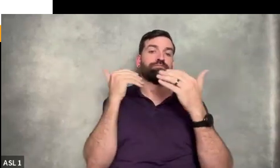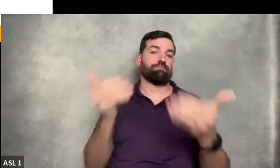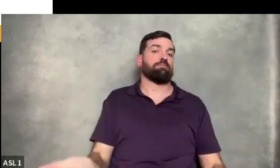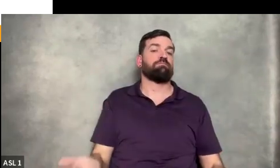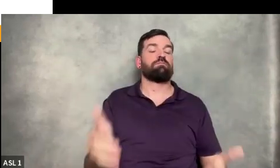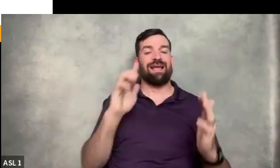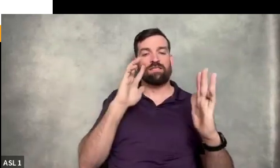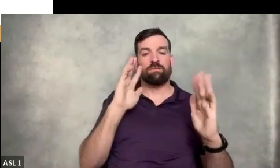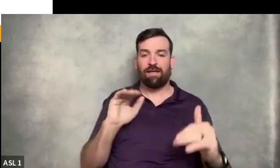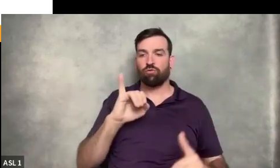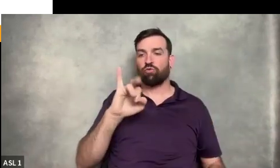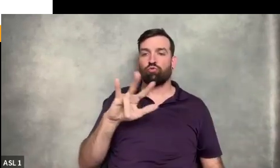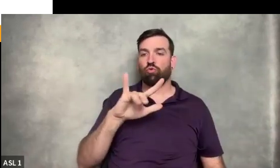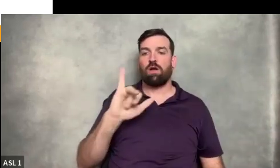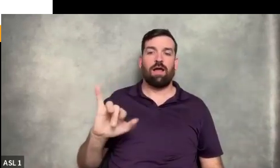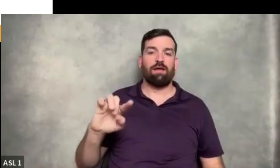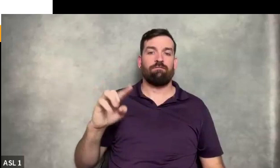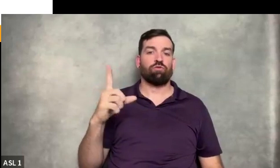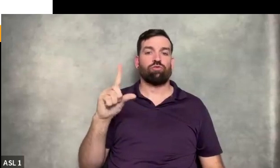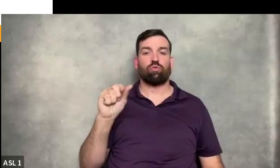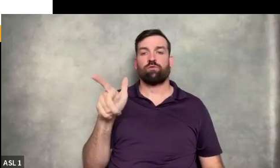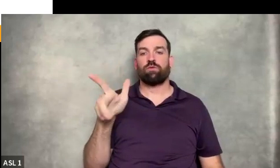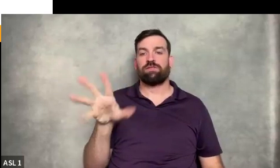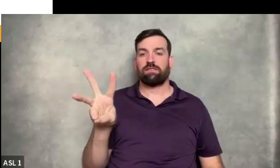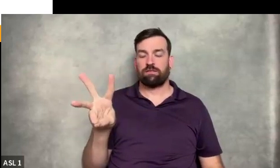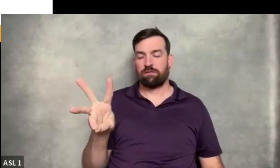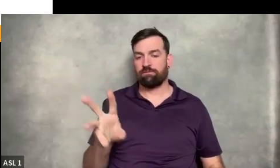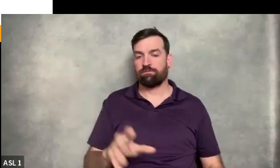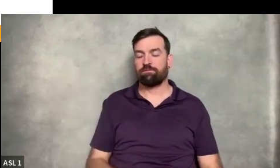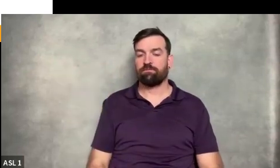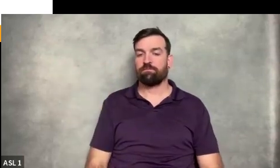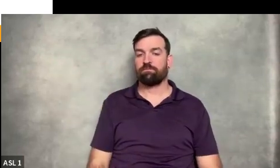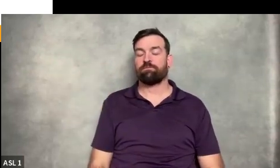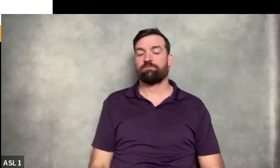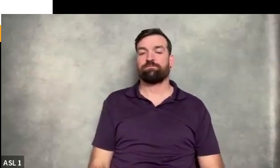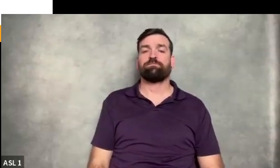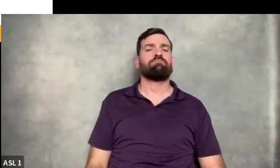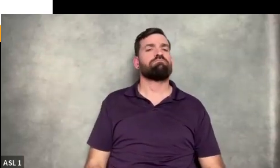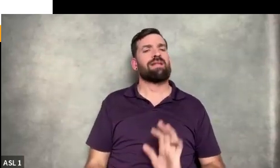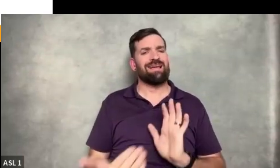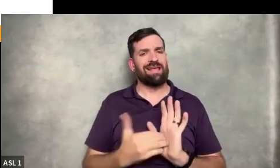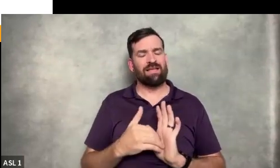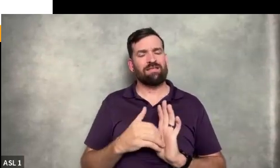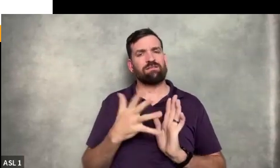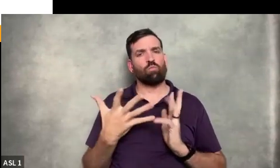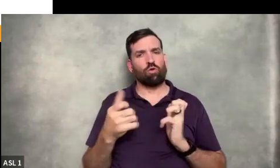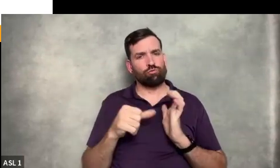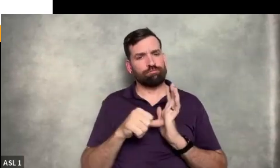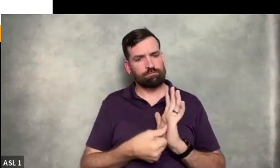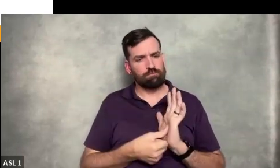that to be completed by July 1st of 2026. So again, let me just reiterate, we're looking for